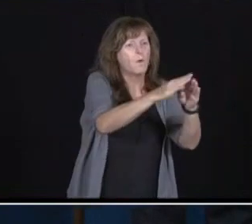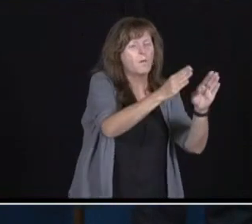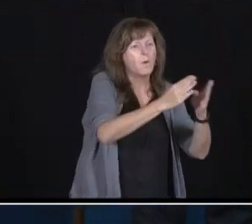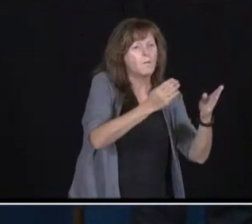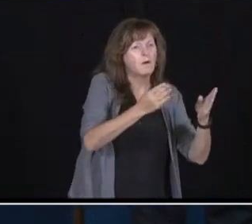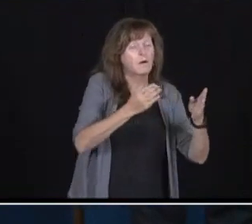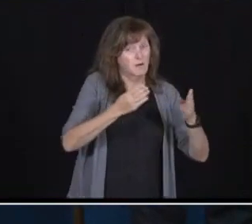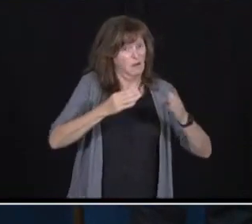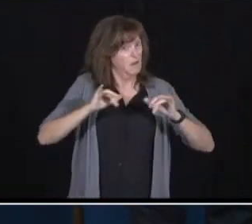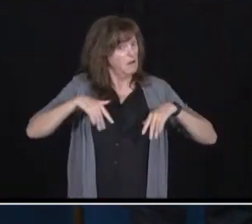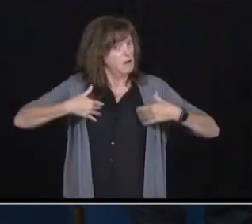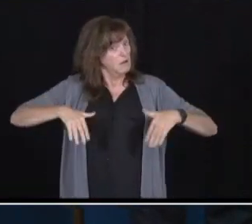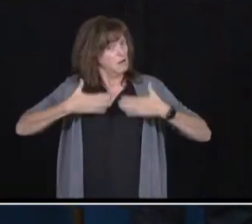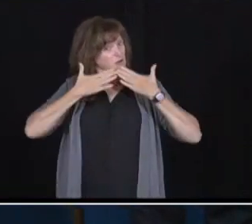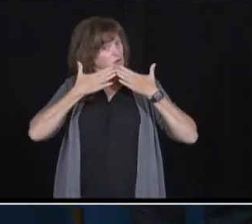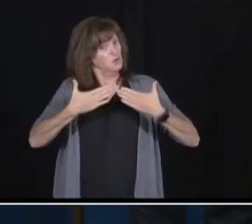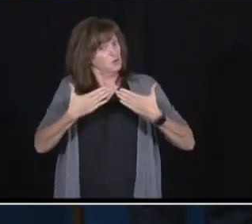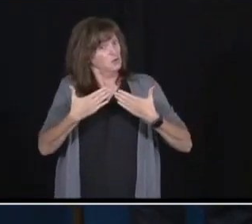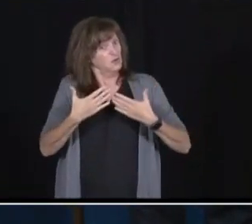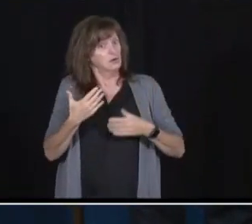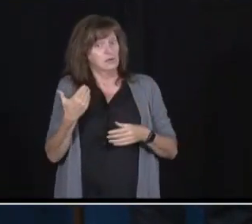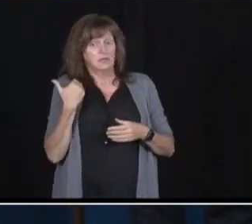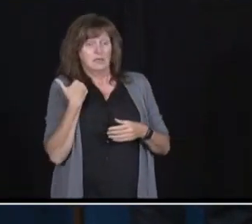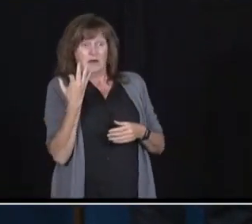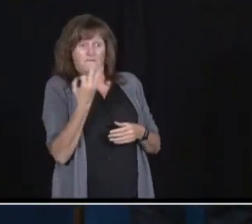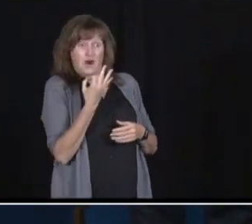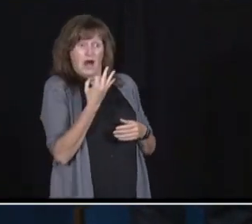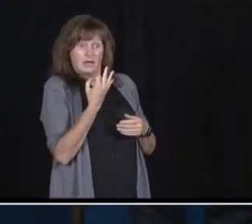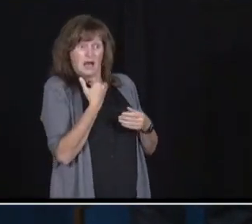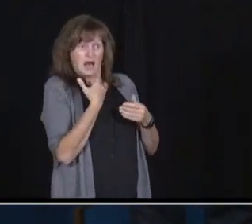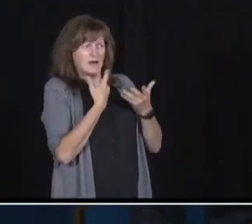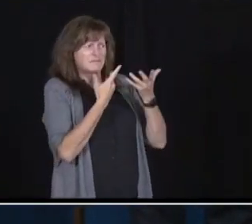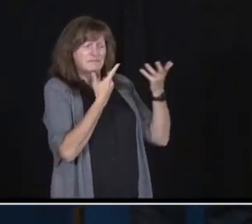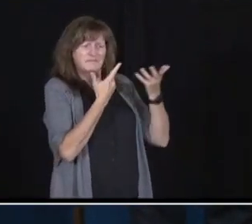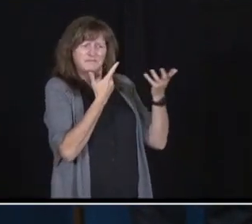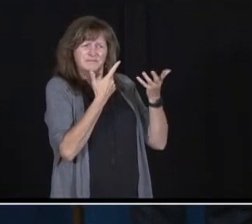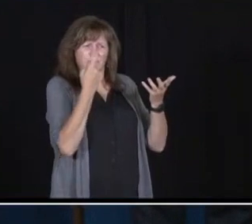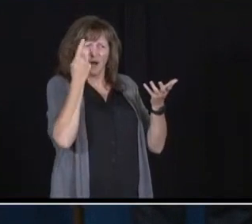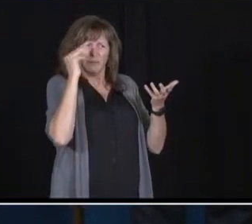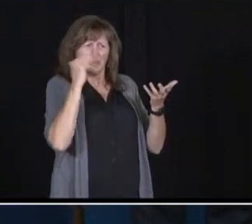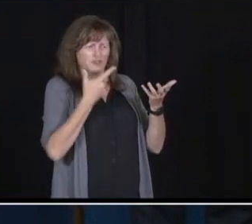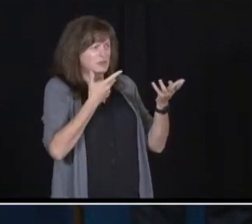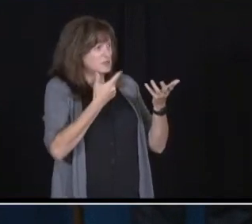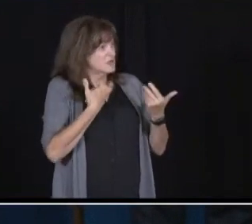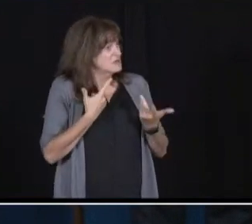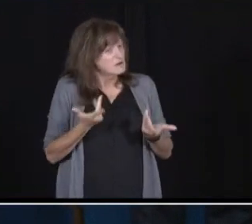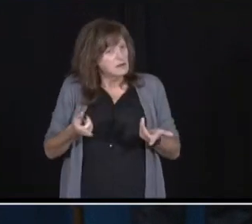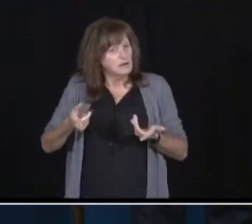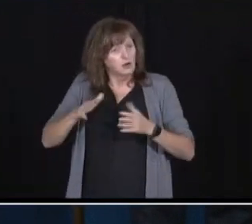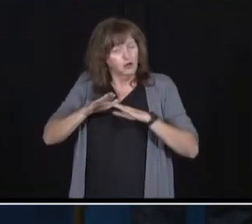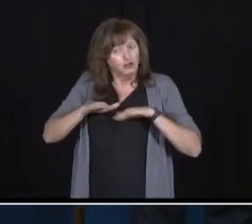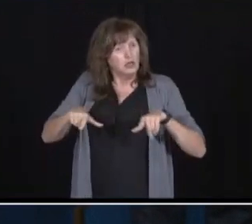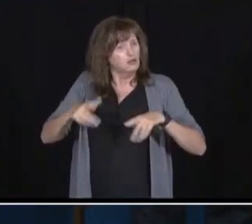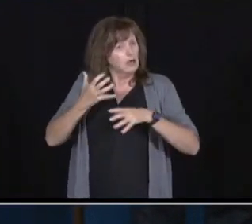This is good news because as I told the prime minister during our meeting last Friday, when it comes to keeping our kids safe, we are